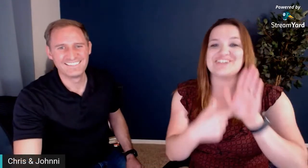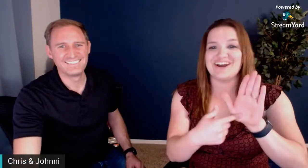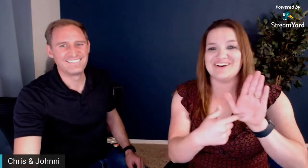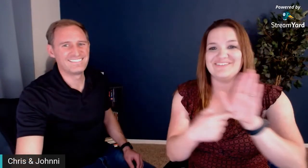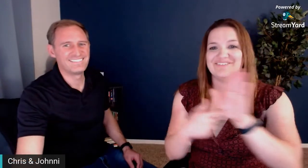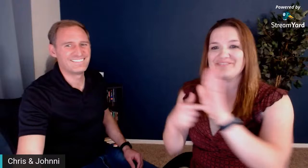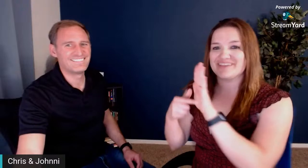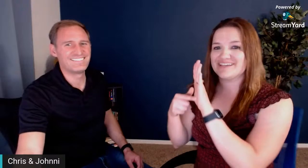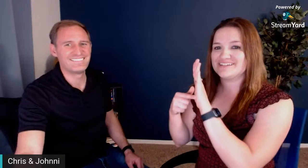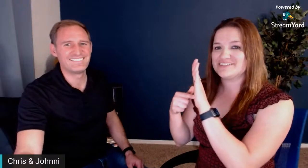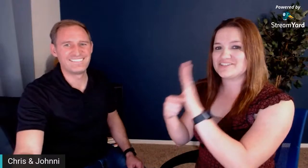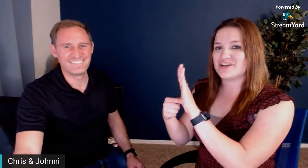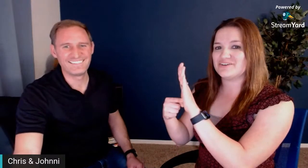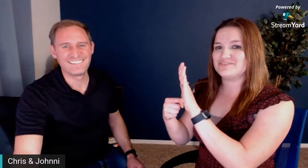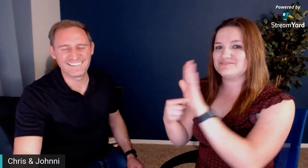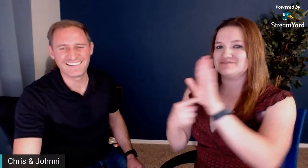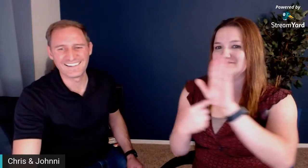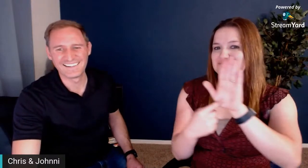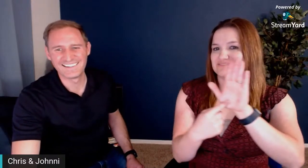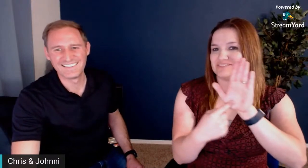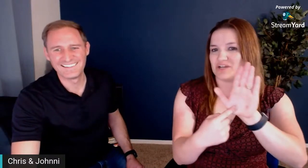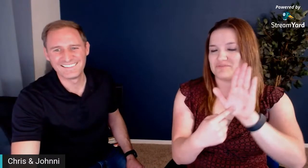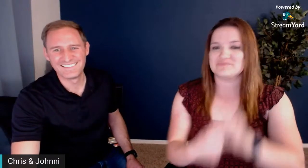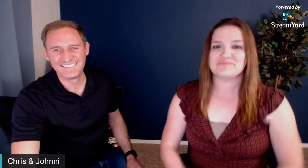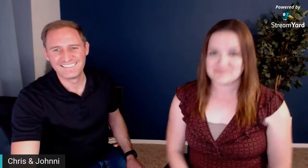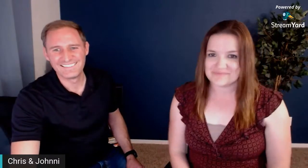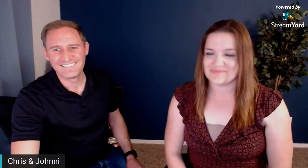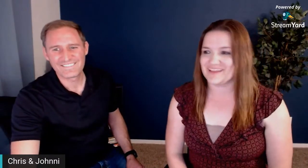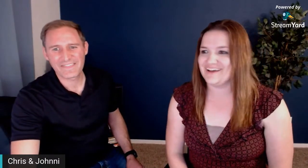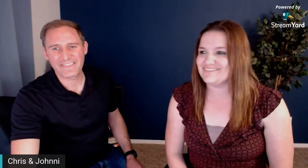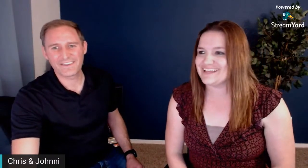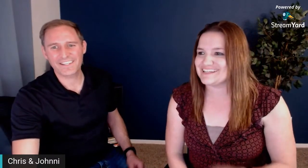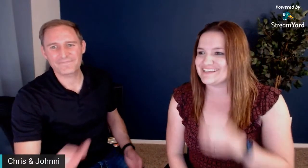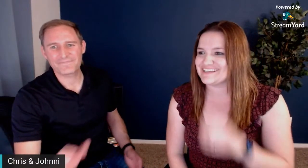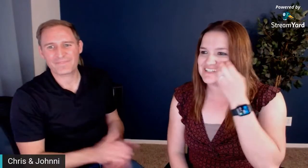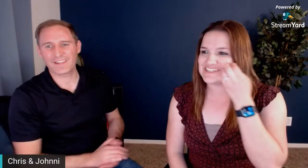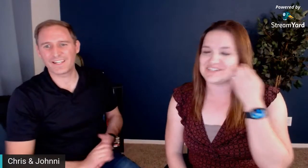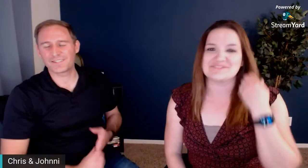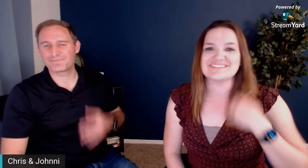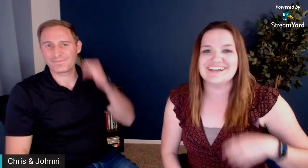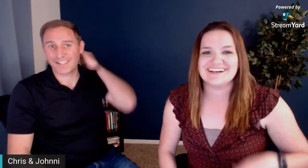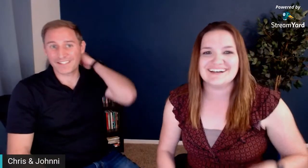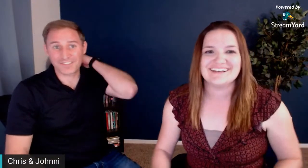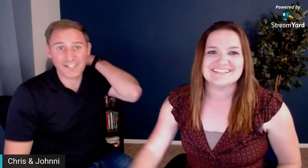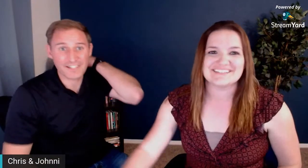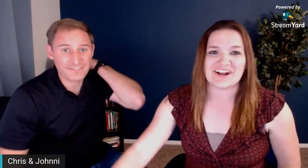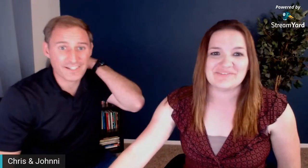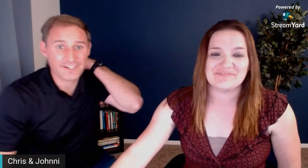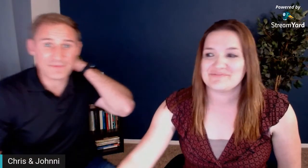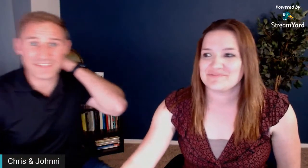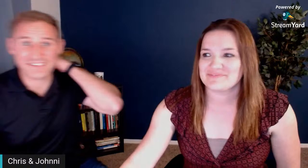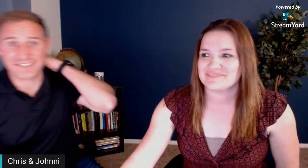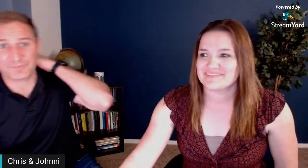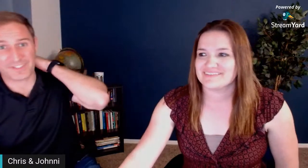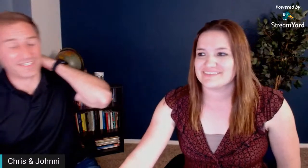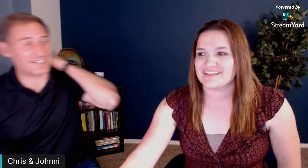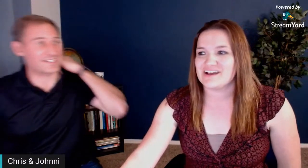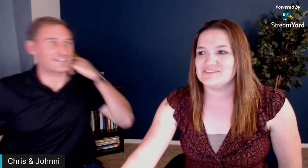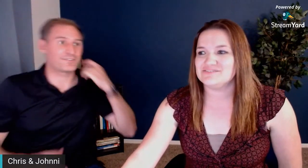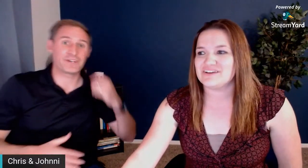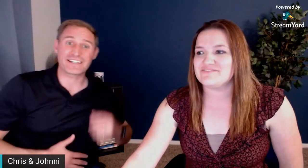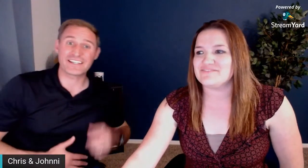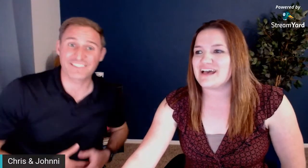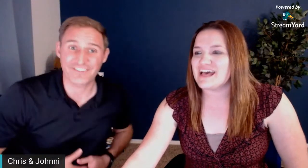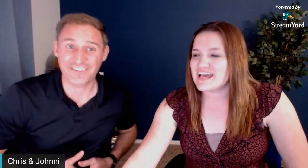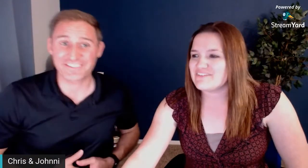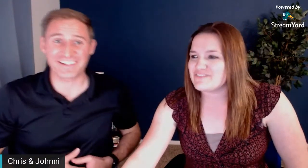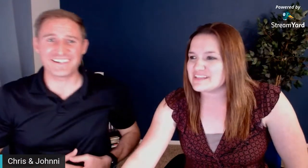show show yeah um let's go ahead and wrap things up we gotta we gotta eat dinner ourselves